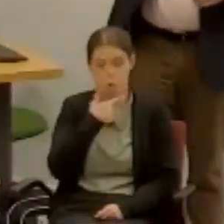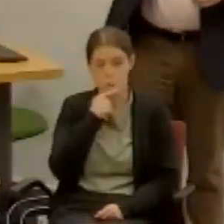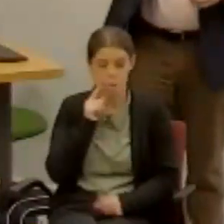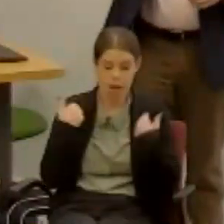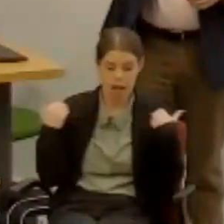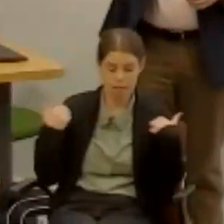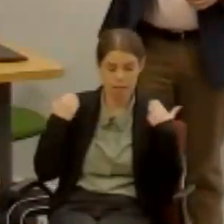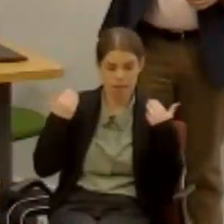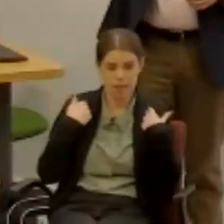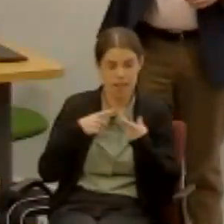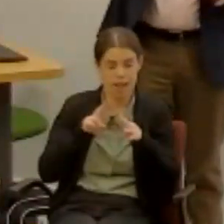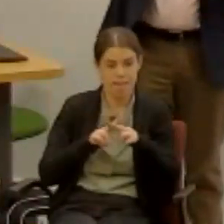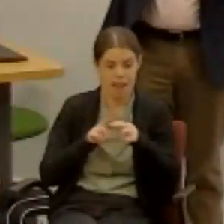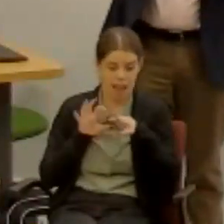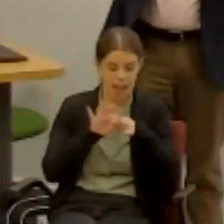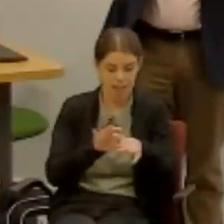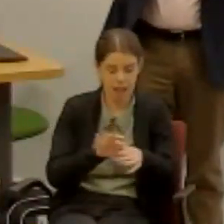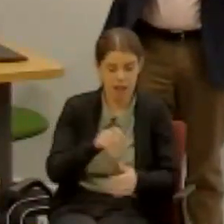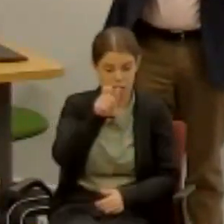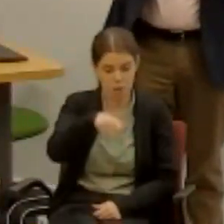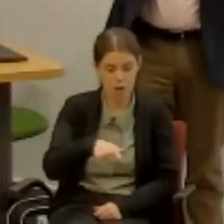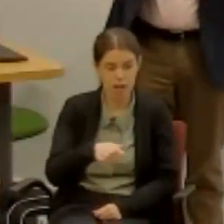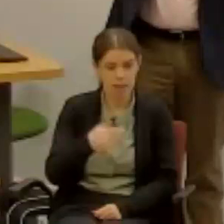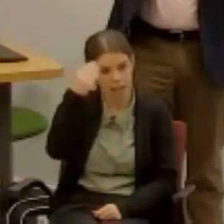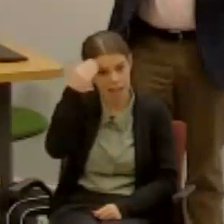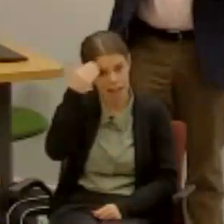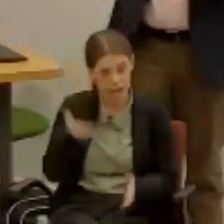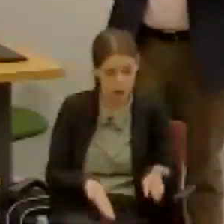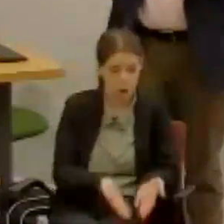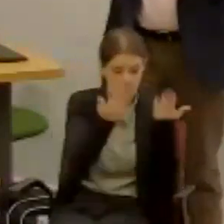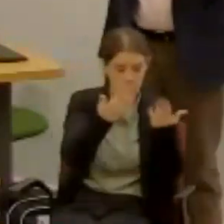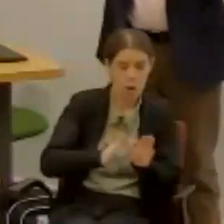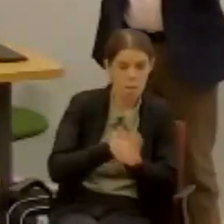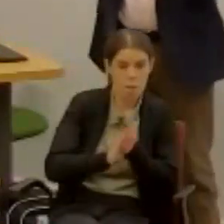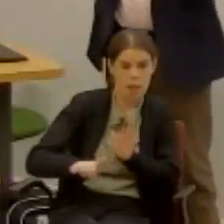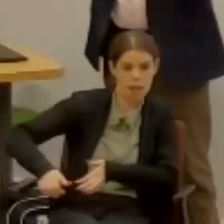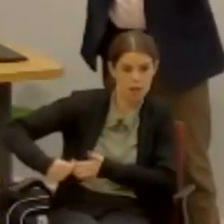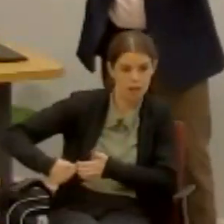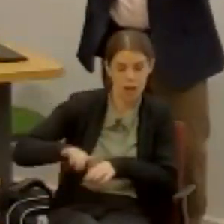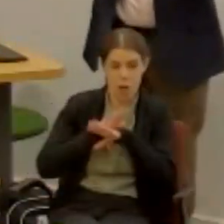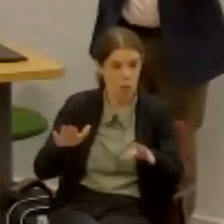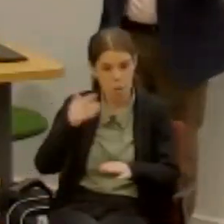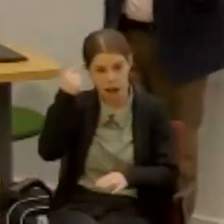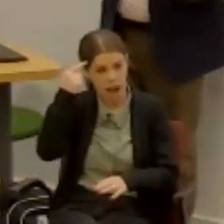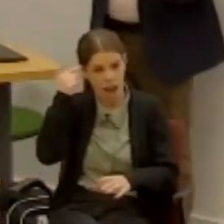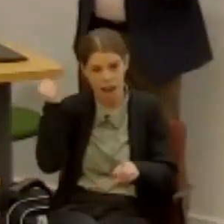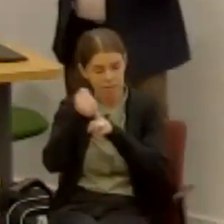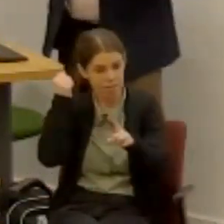So, if you attach this to front of your boy or girls head and send them off to play Rugby